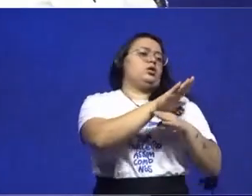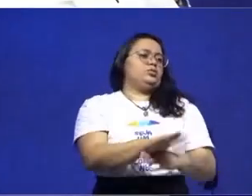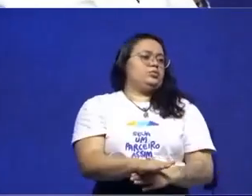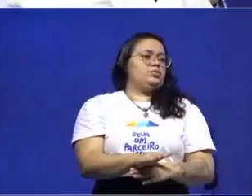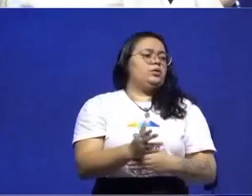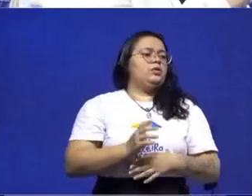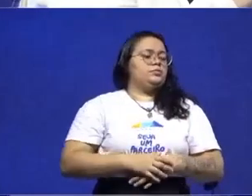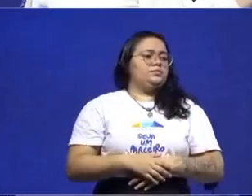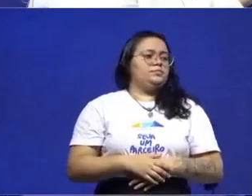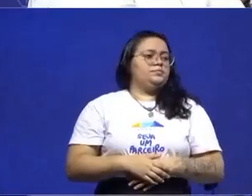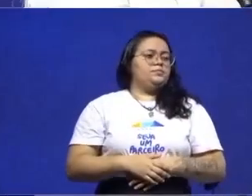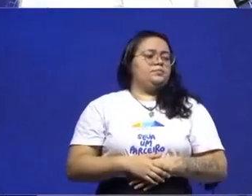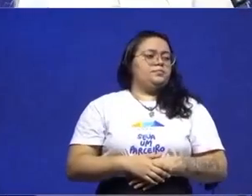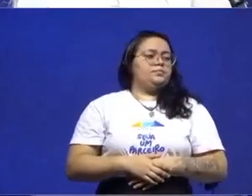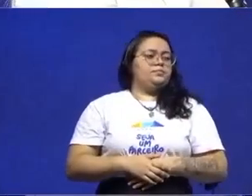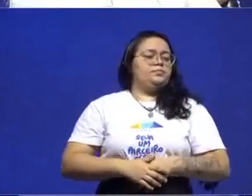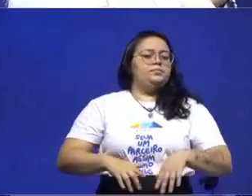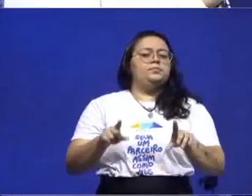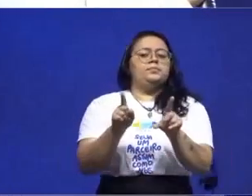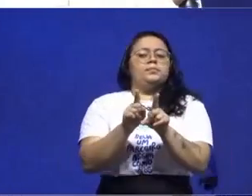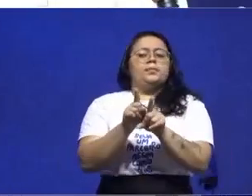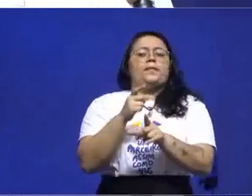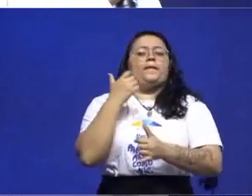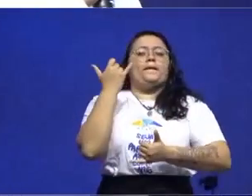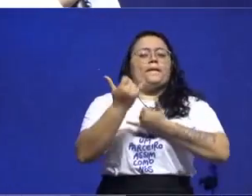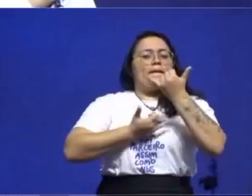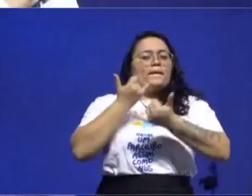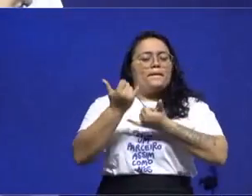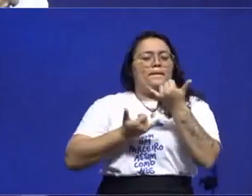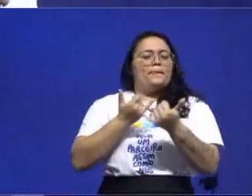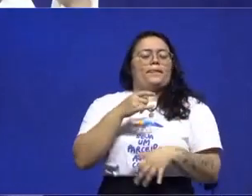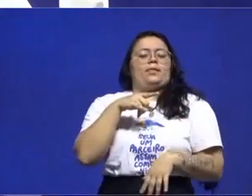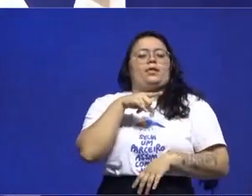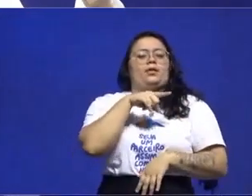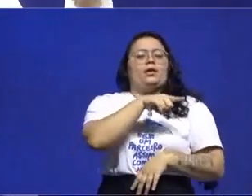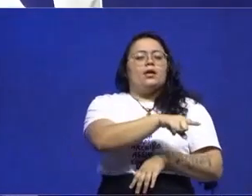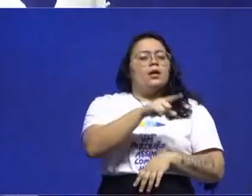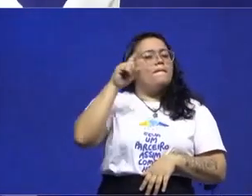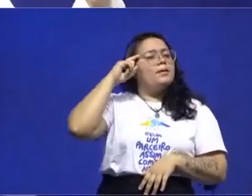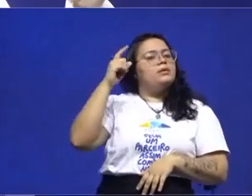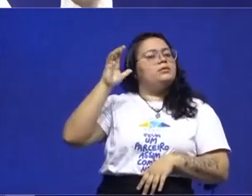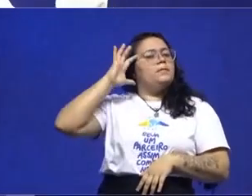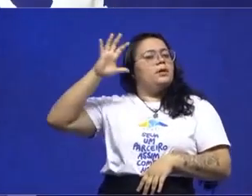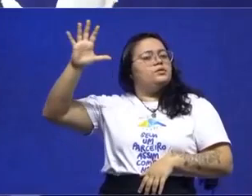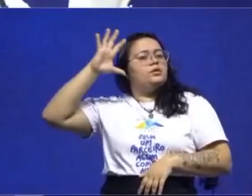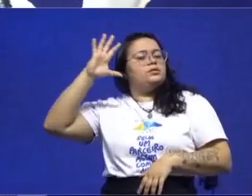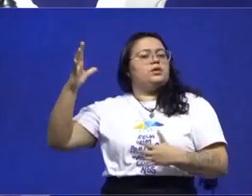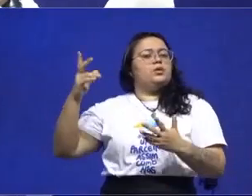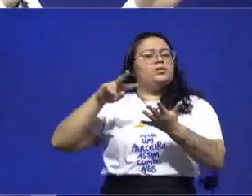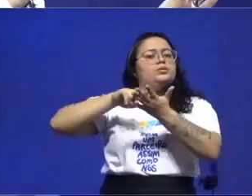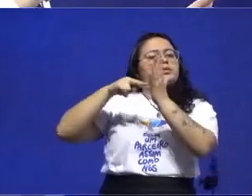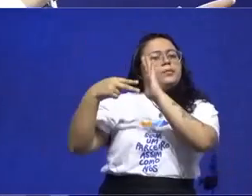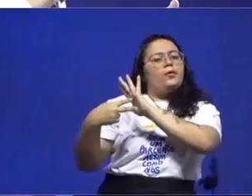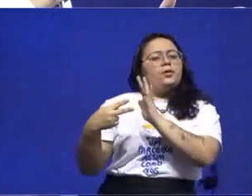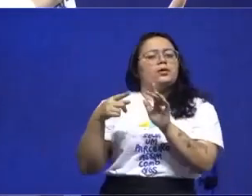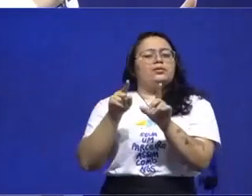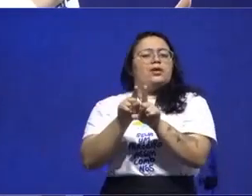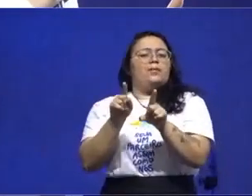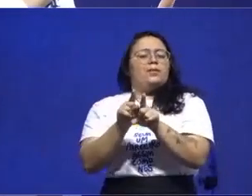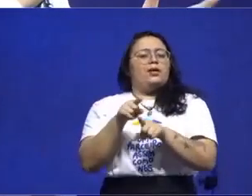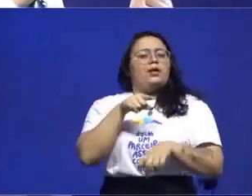the question of playing which is precisely the symbolic imagination At this age of 18 months Sometimes we